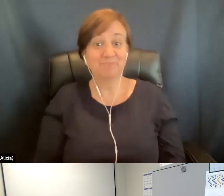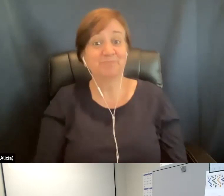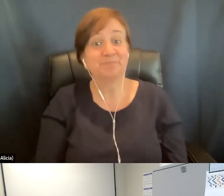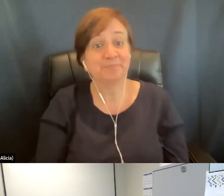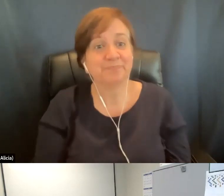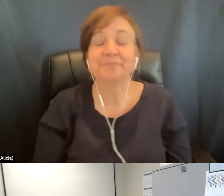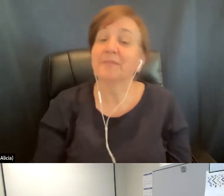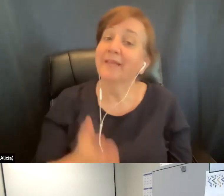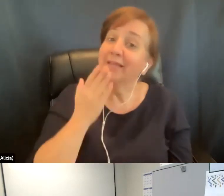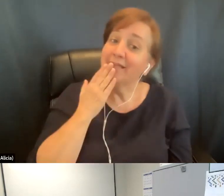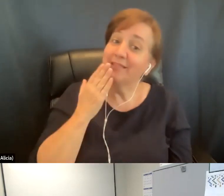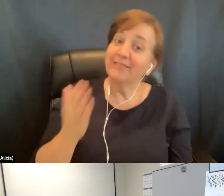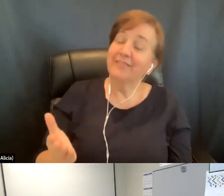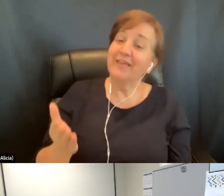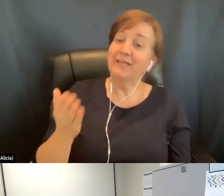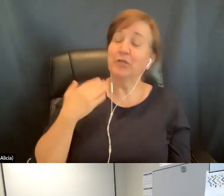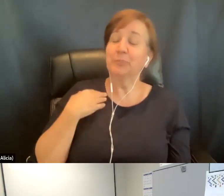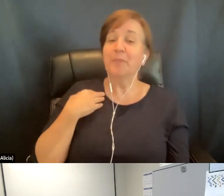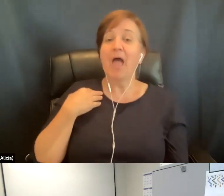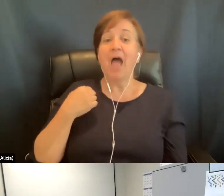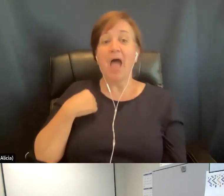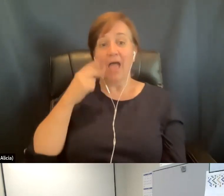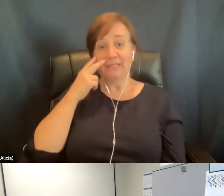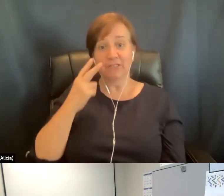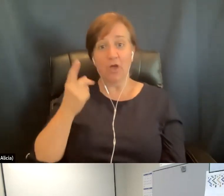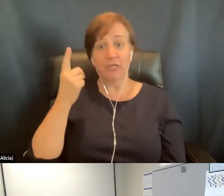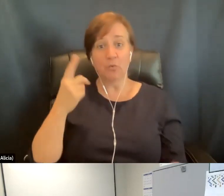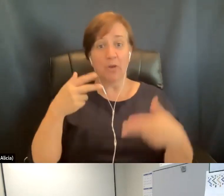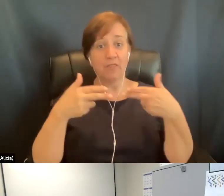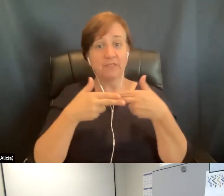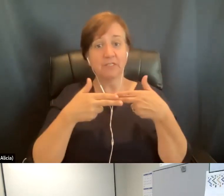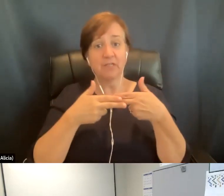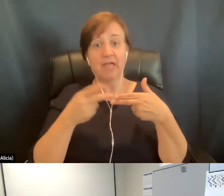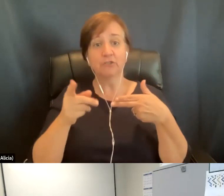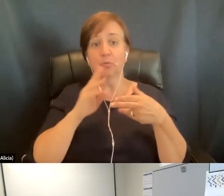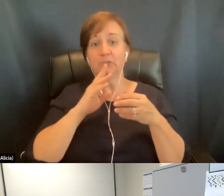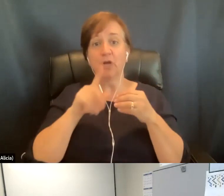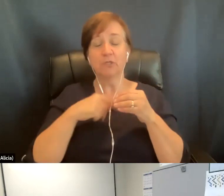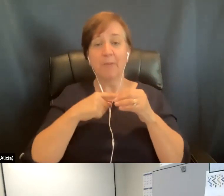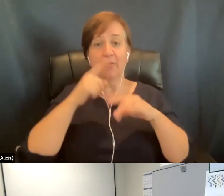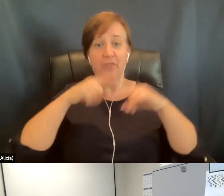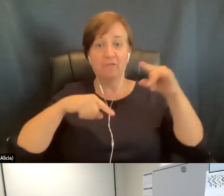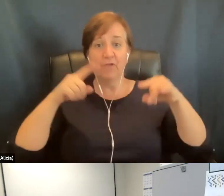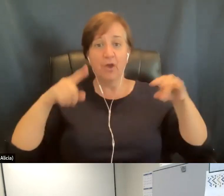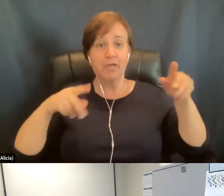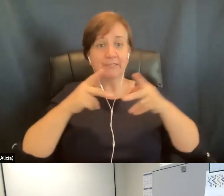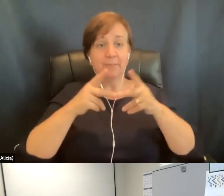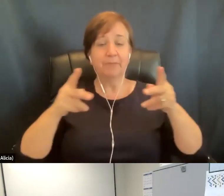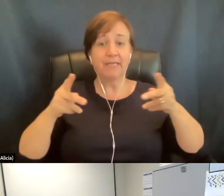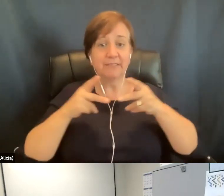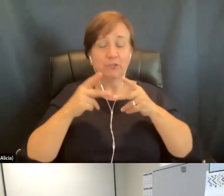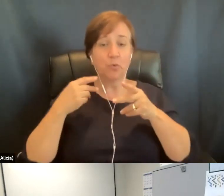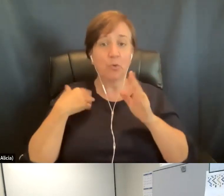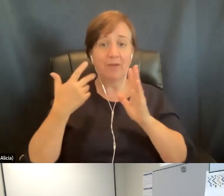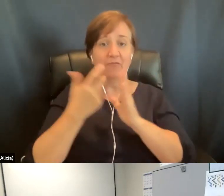Ram Subramaniam (He/him): Thank you, Dr very know I saw that in one of the slides you had talked about the various places where you could where there were vaccine clinics that could be.